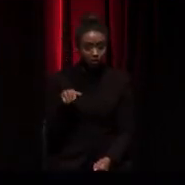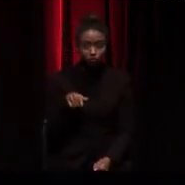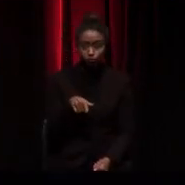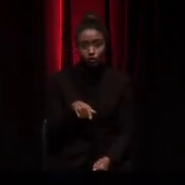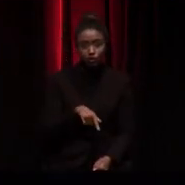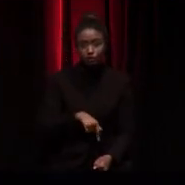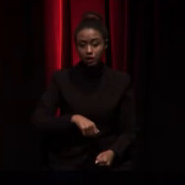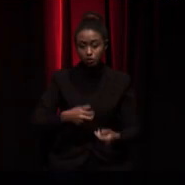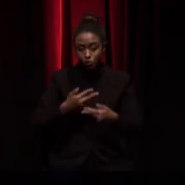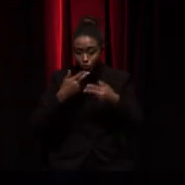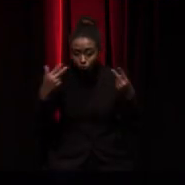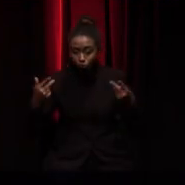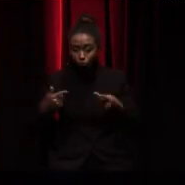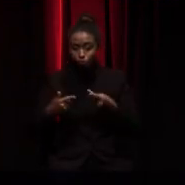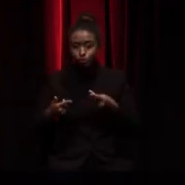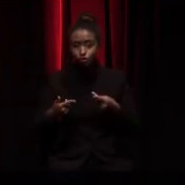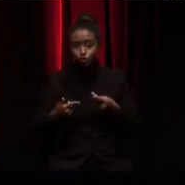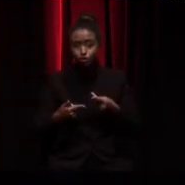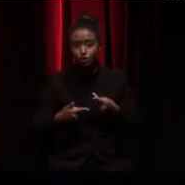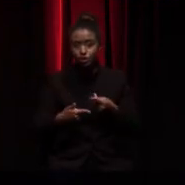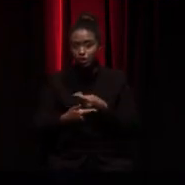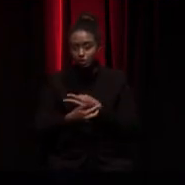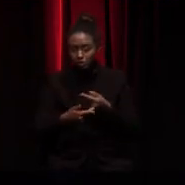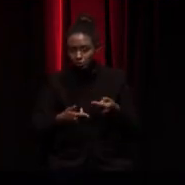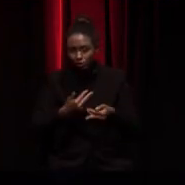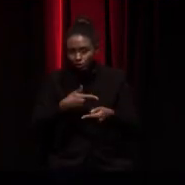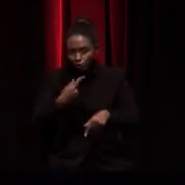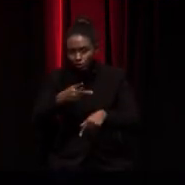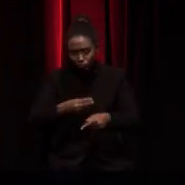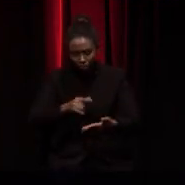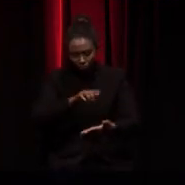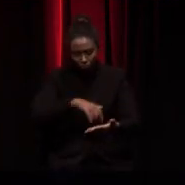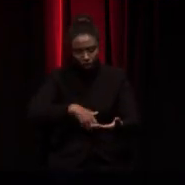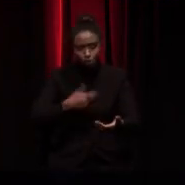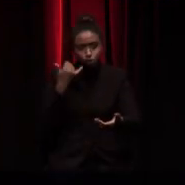and watches videos in your smartphones. That’s reality.